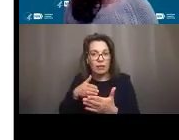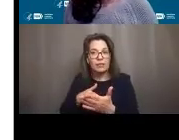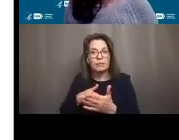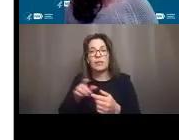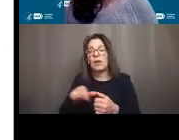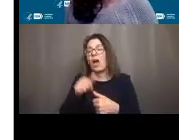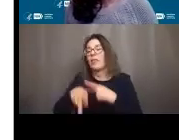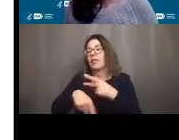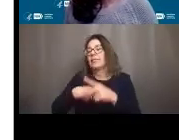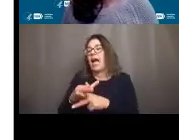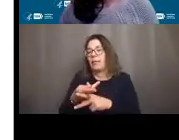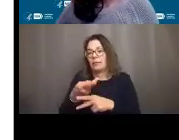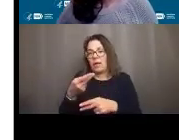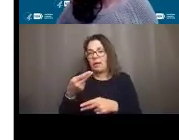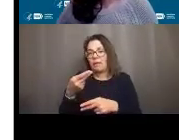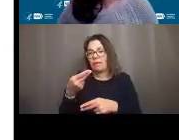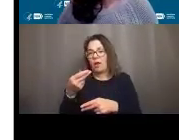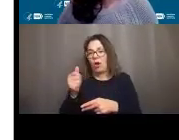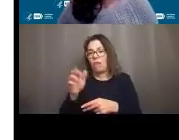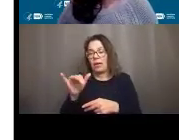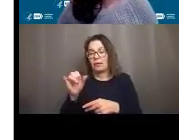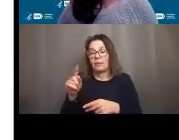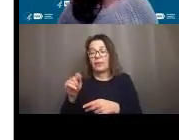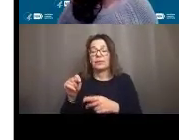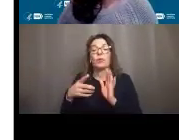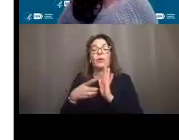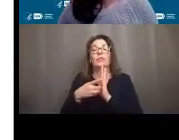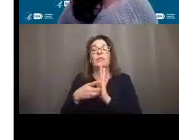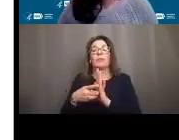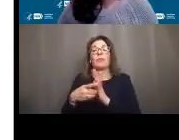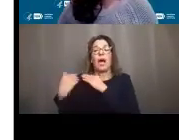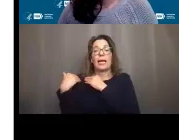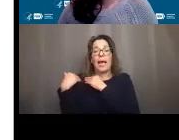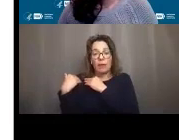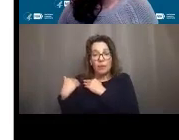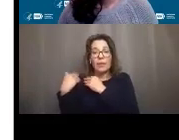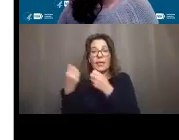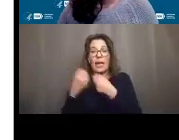who have review meetings in your area of expertise.